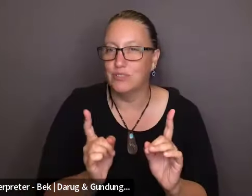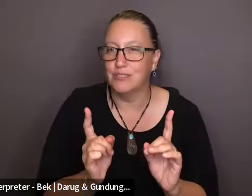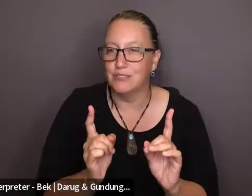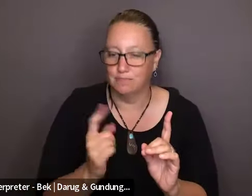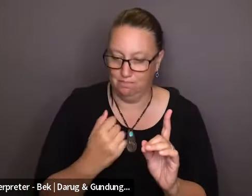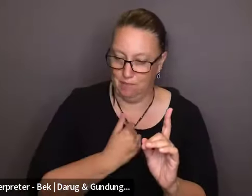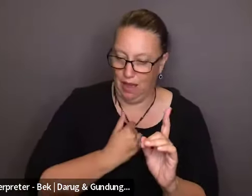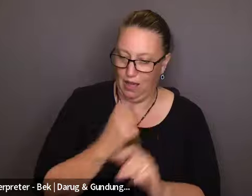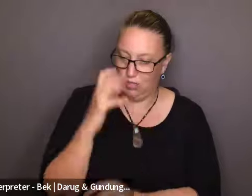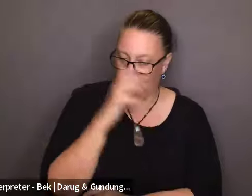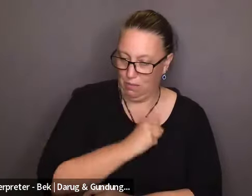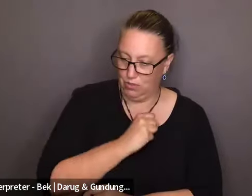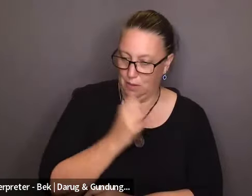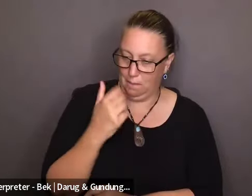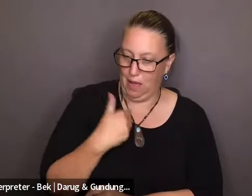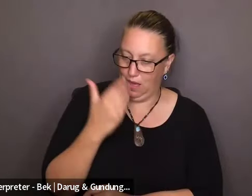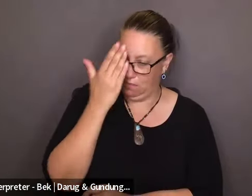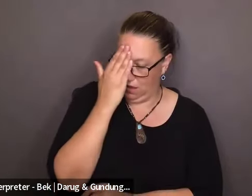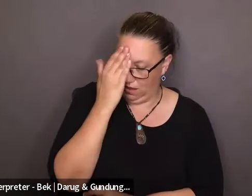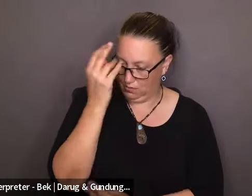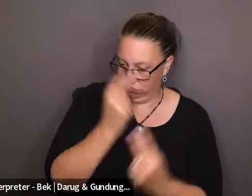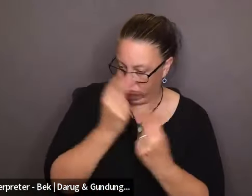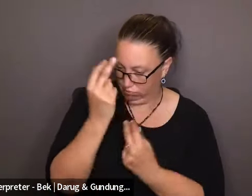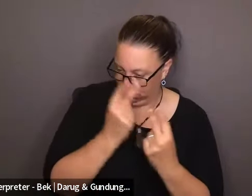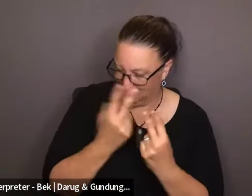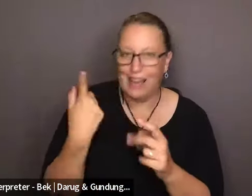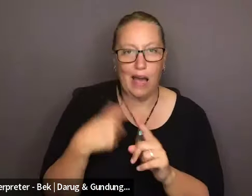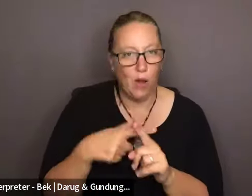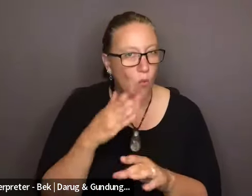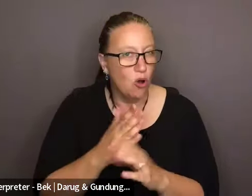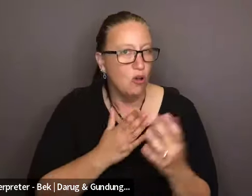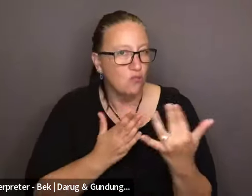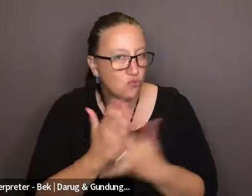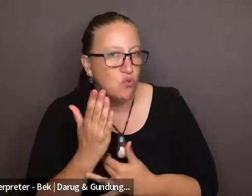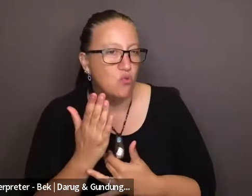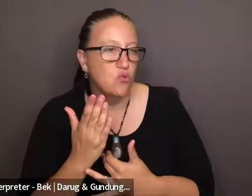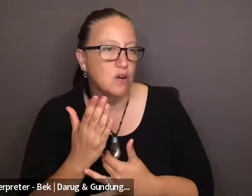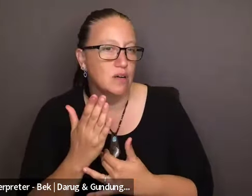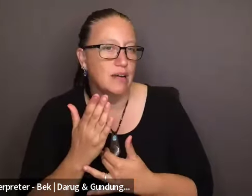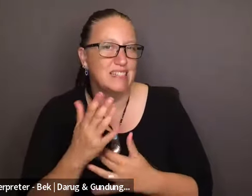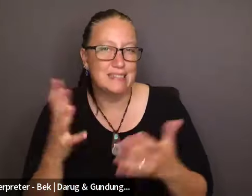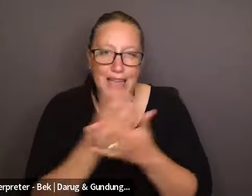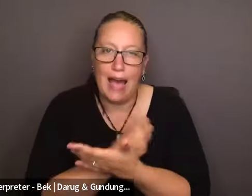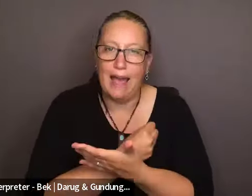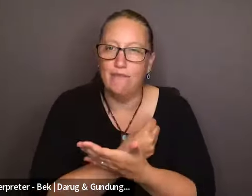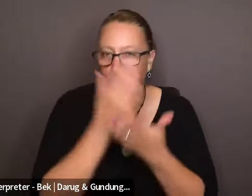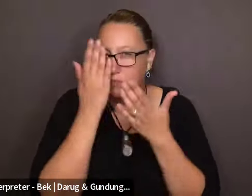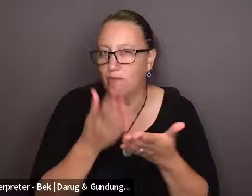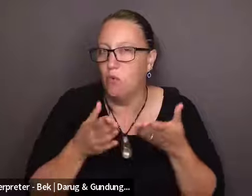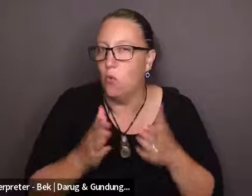learning. Researchers need to be prepared to listen through difference to reflect on their own assumptions and